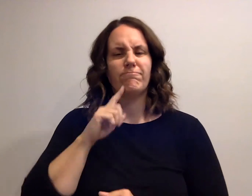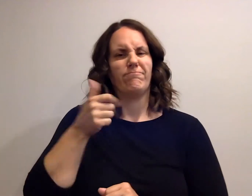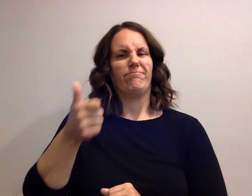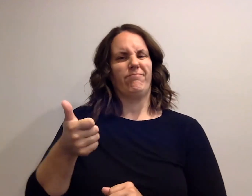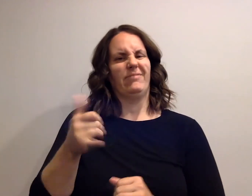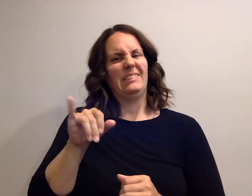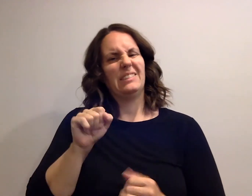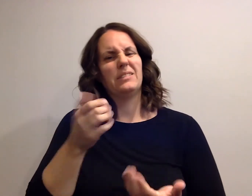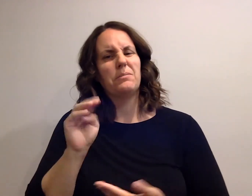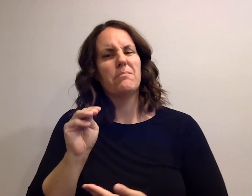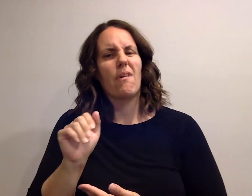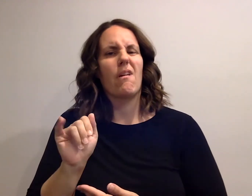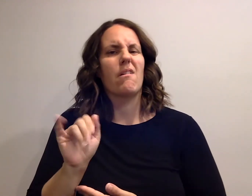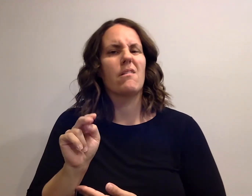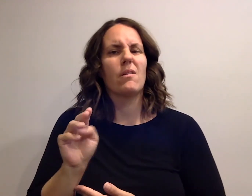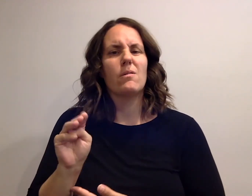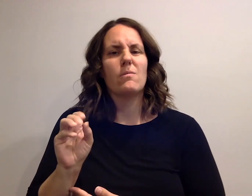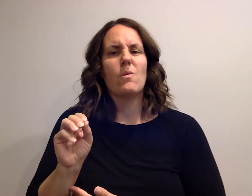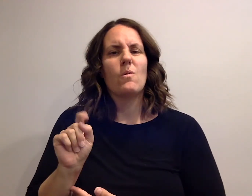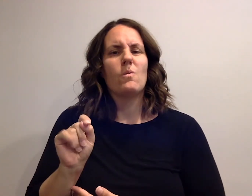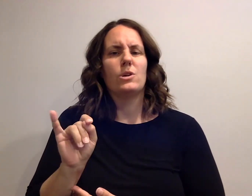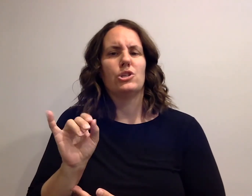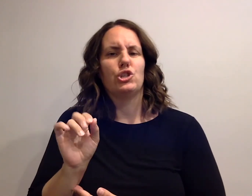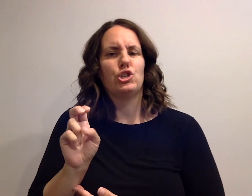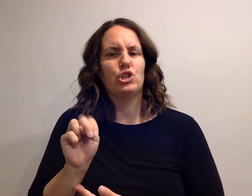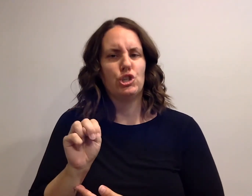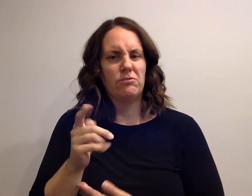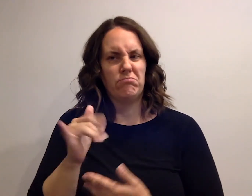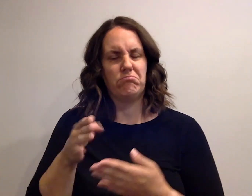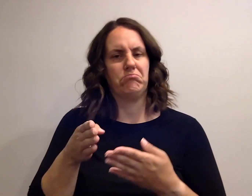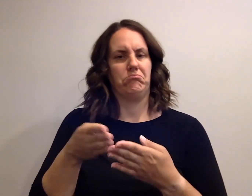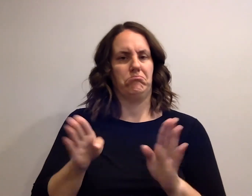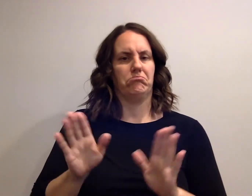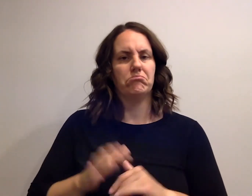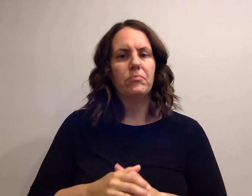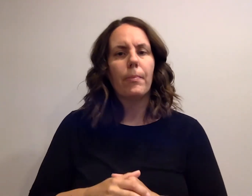A resolution is a main motion.